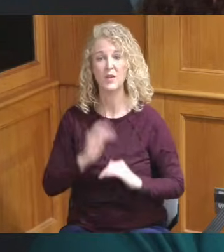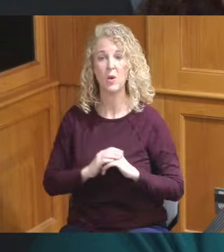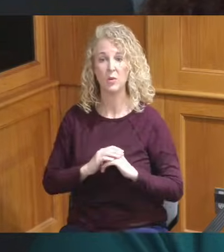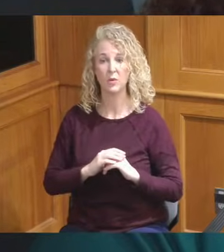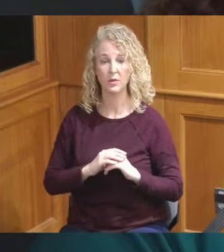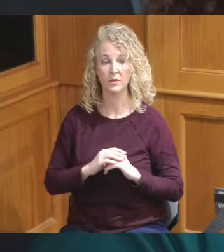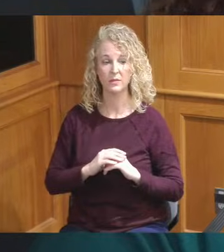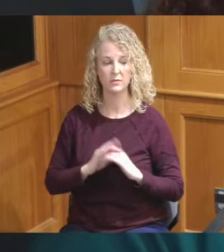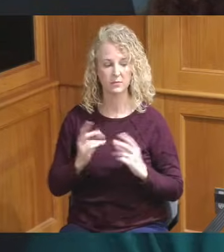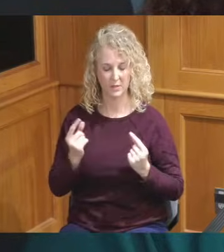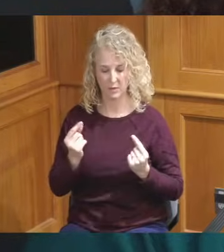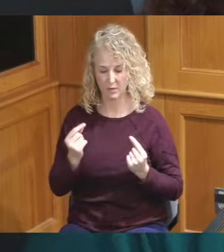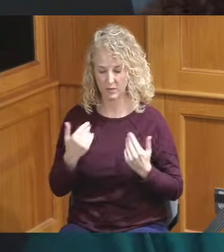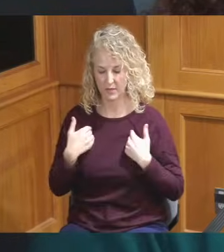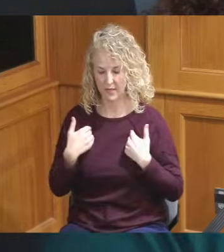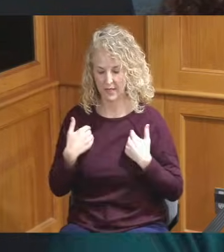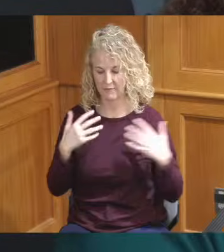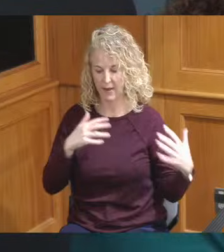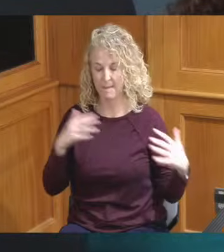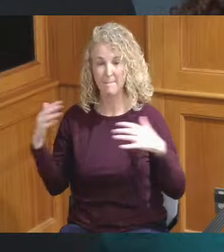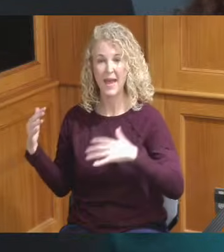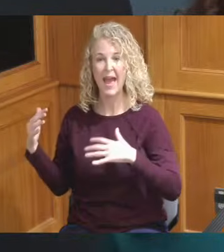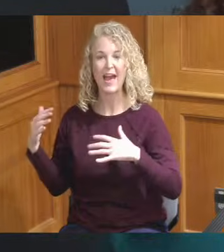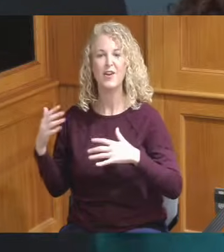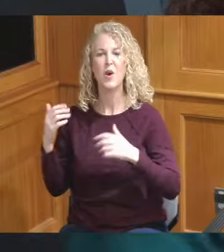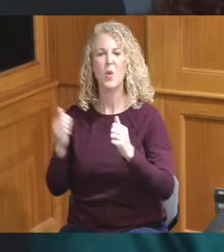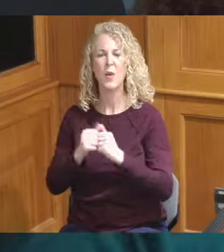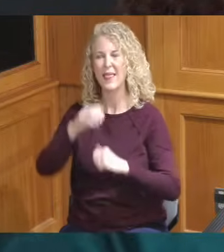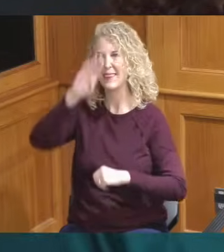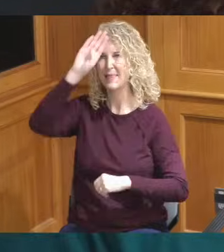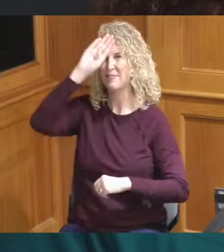what do they do? They have a battle between police and fire. So I had to make sure the